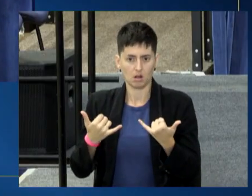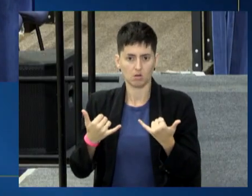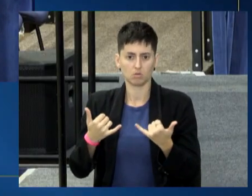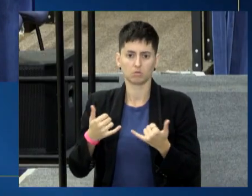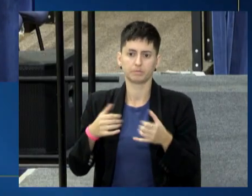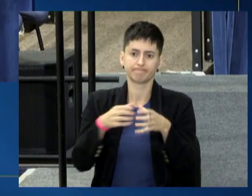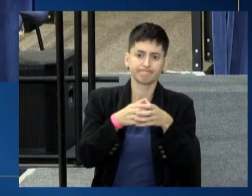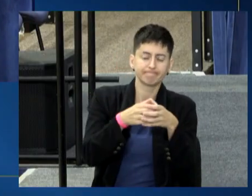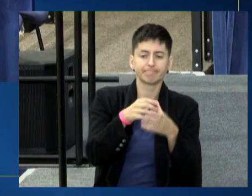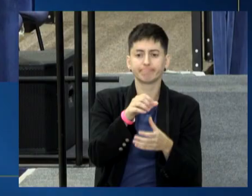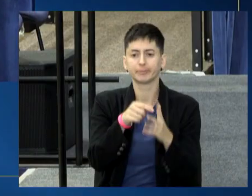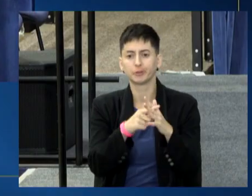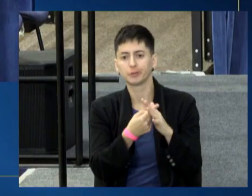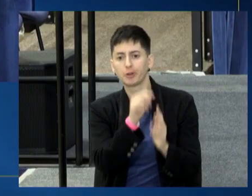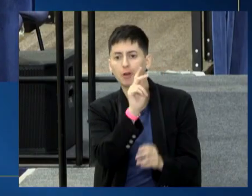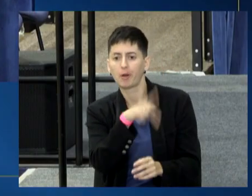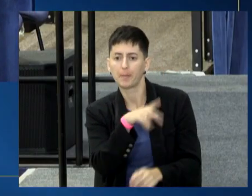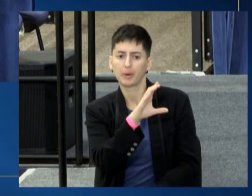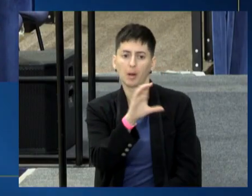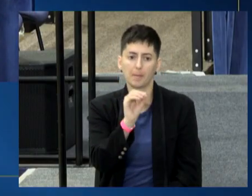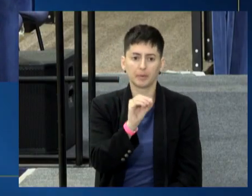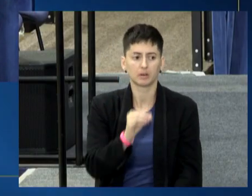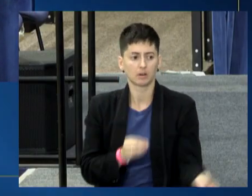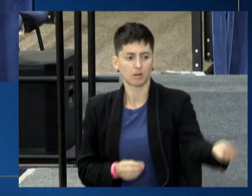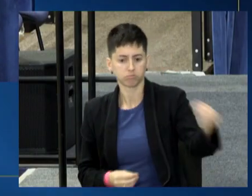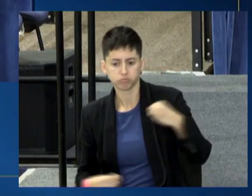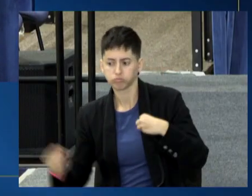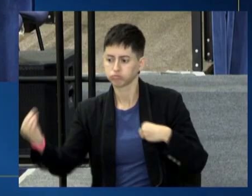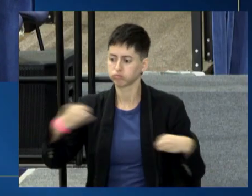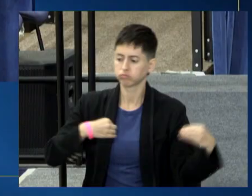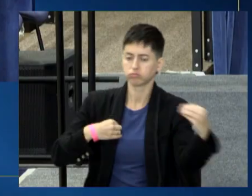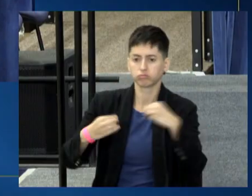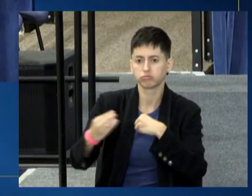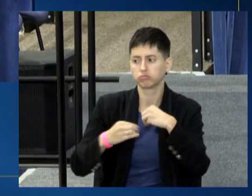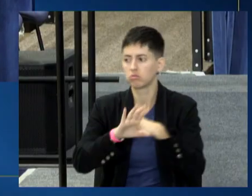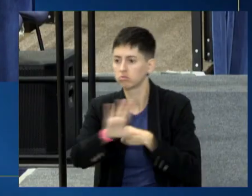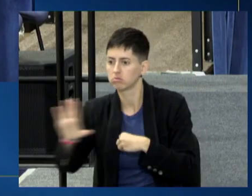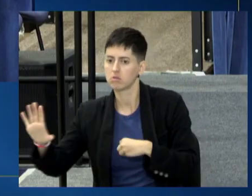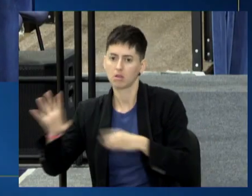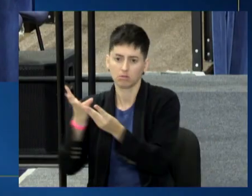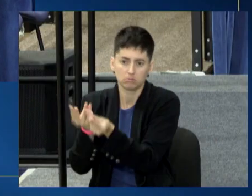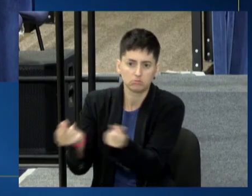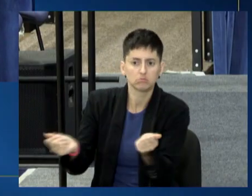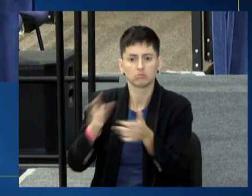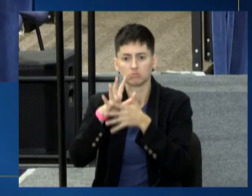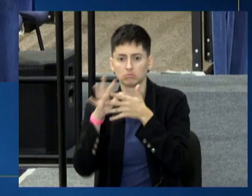solutions to help fix our system and improve the odds for patients.